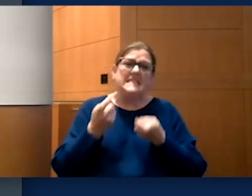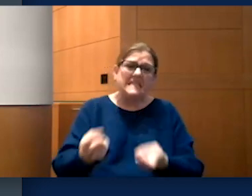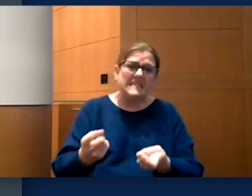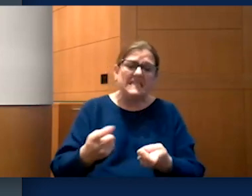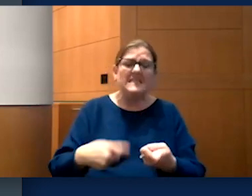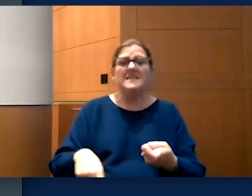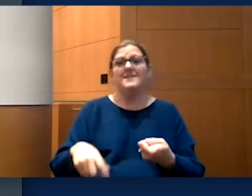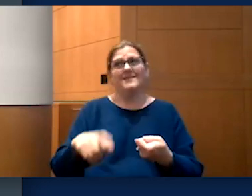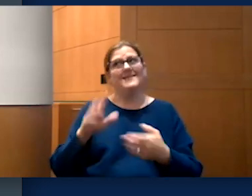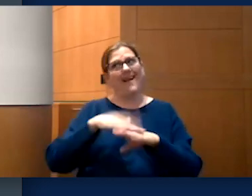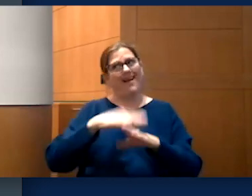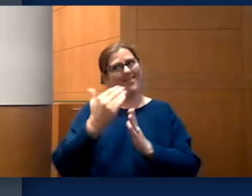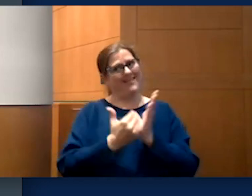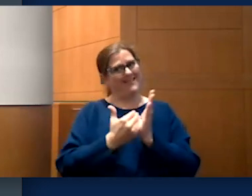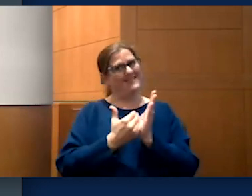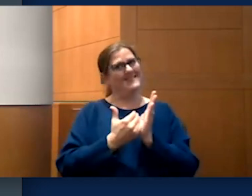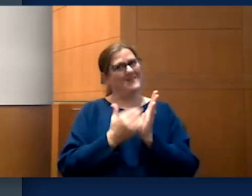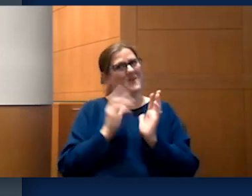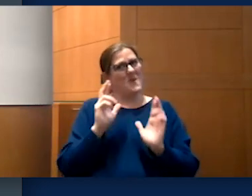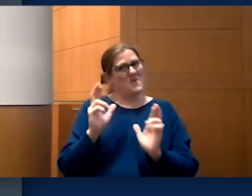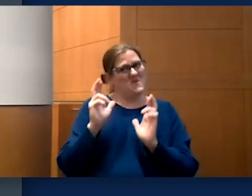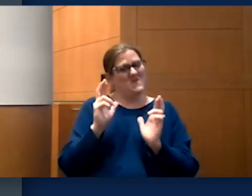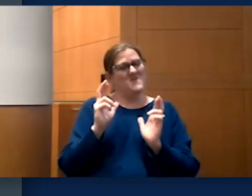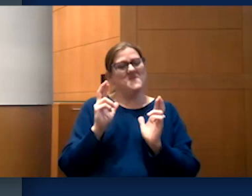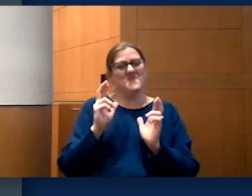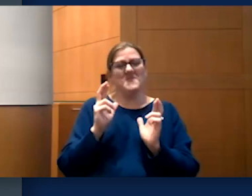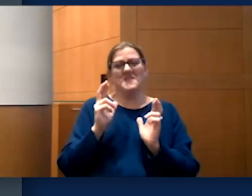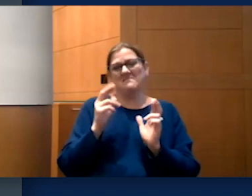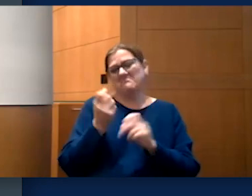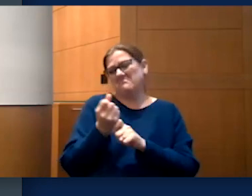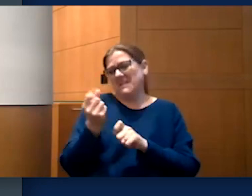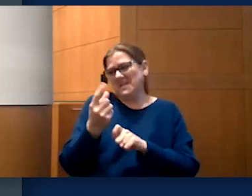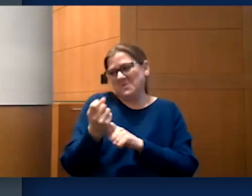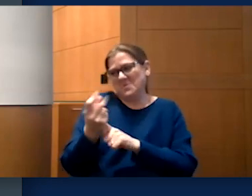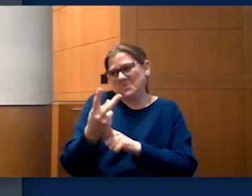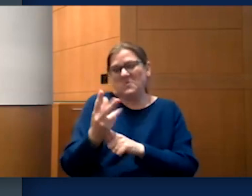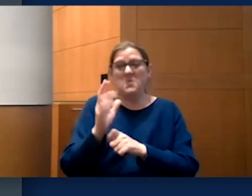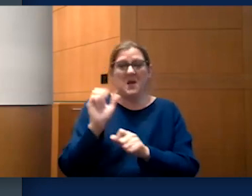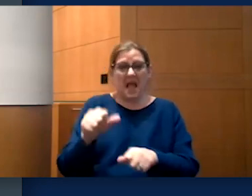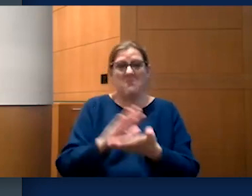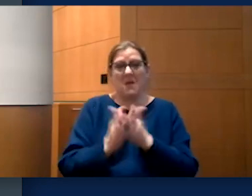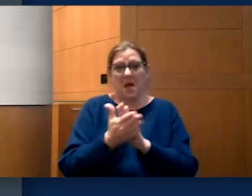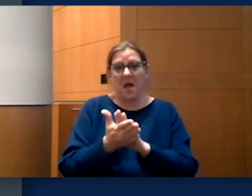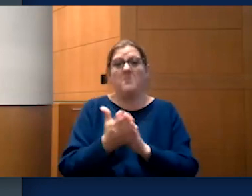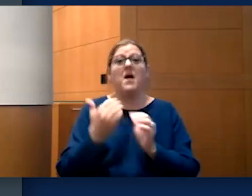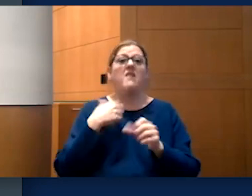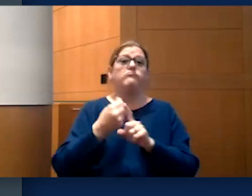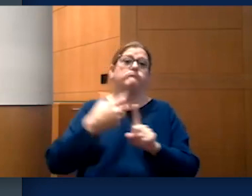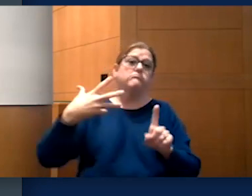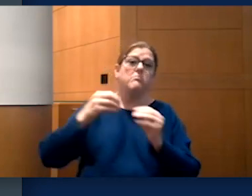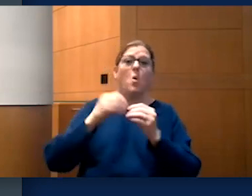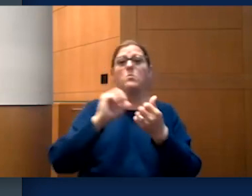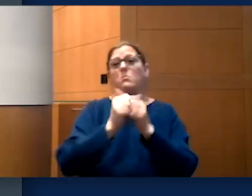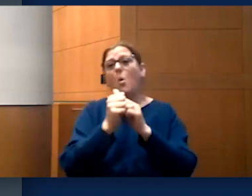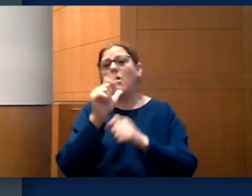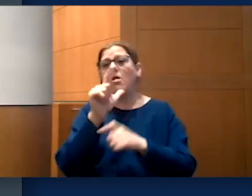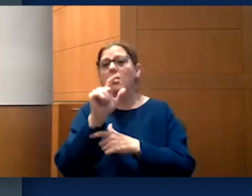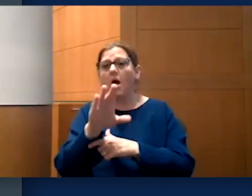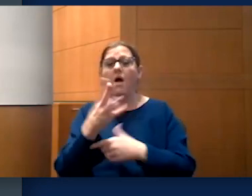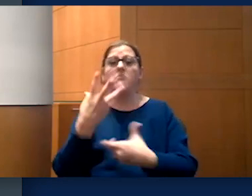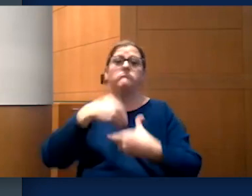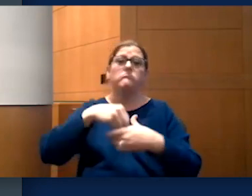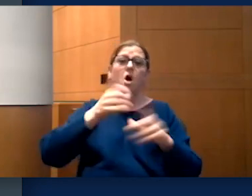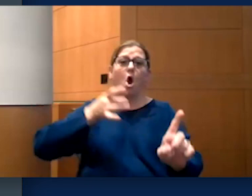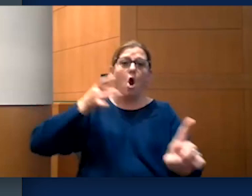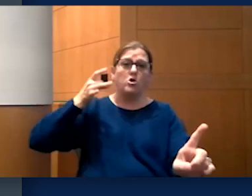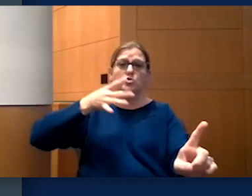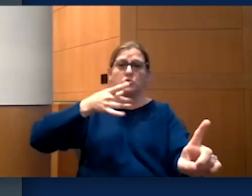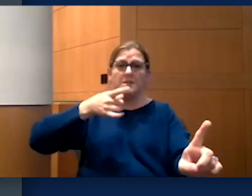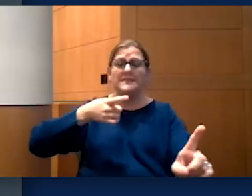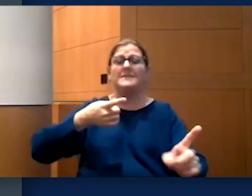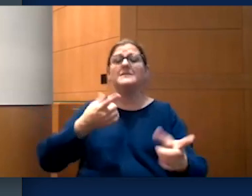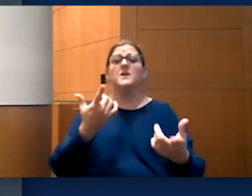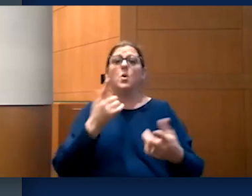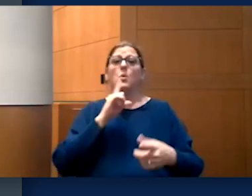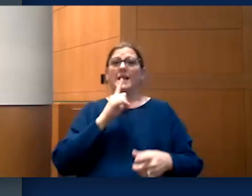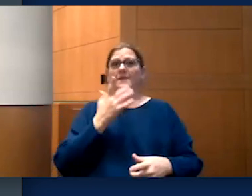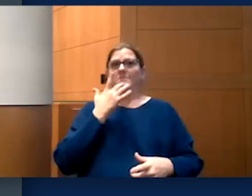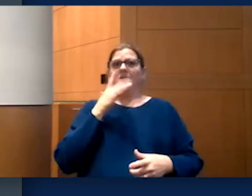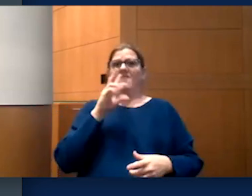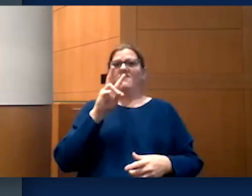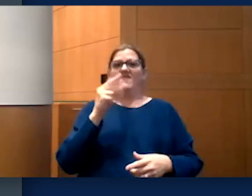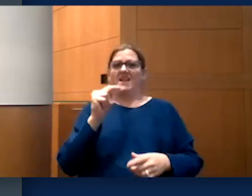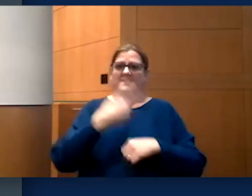is on the list. So hopefully. In the next year, too, we would love to have an expanded sports club, maybe add some archery. We really wanted to do like a veterans day archery program.